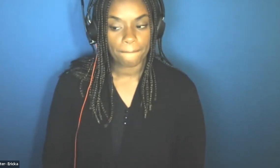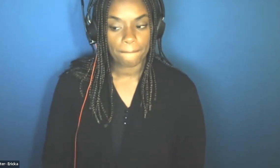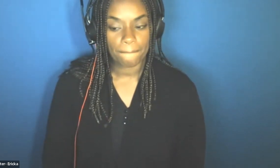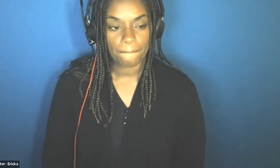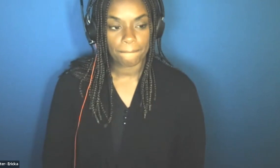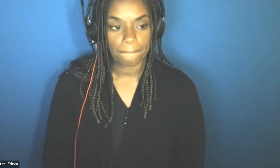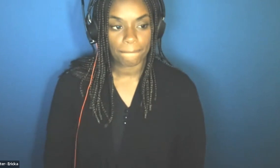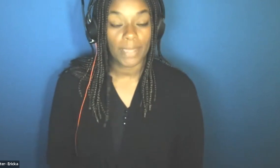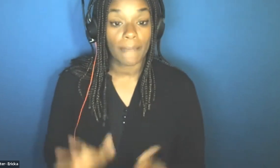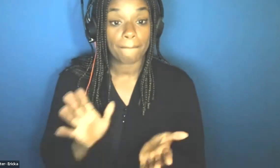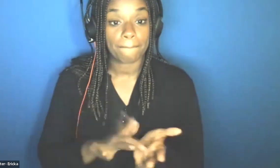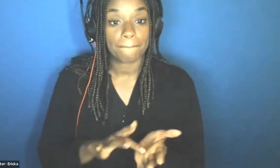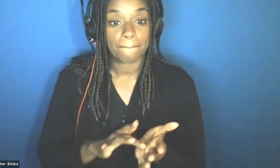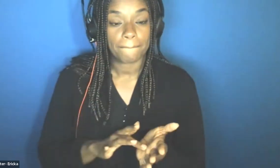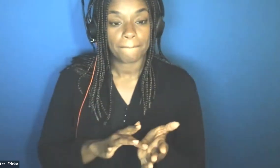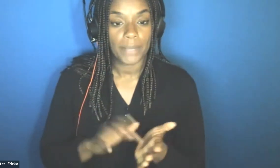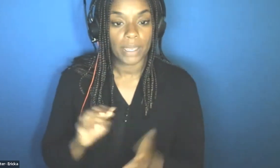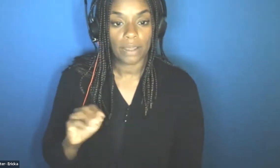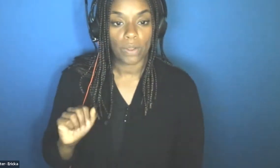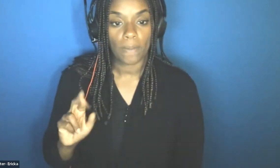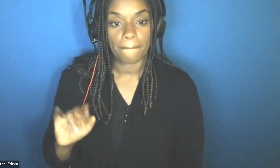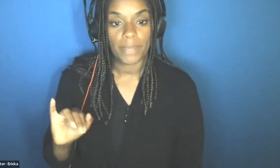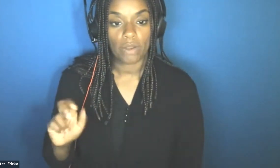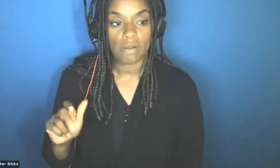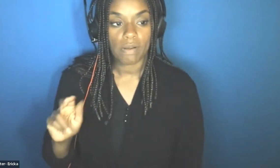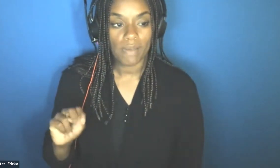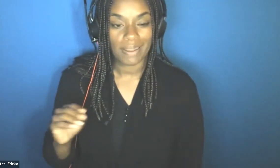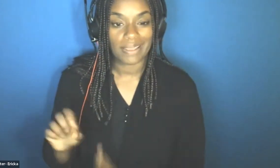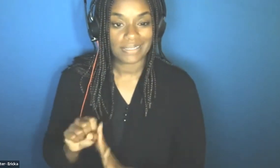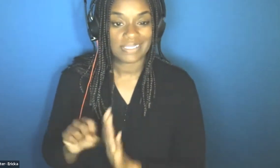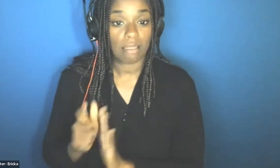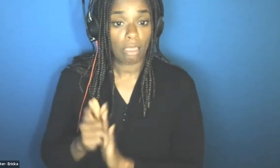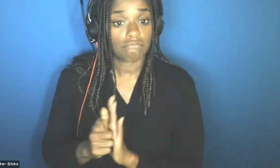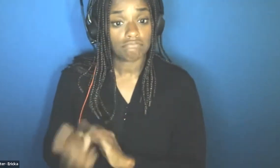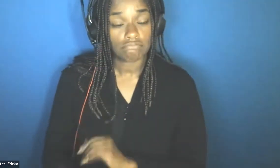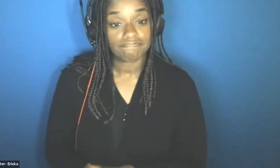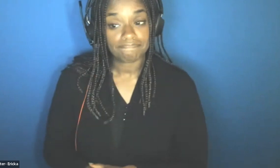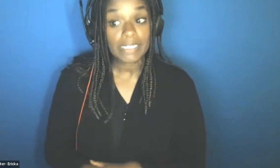the standing of the federal law.